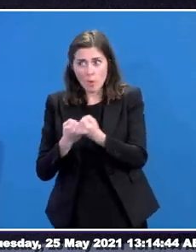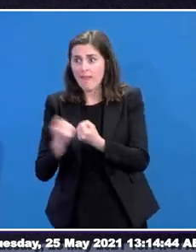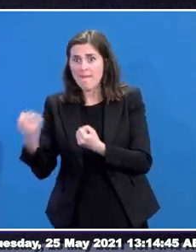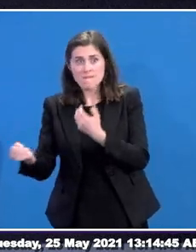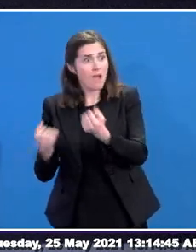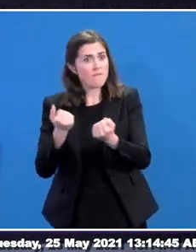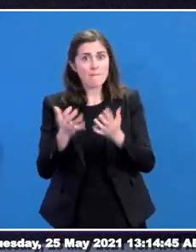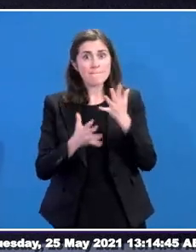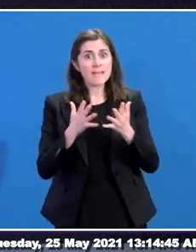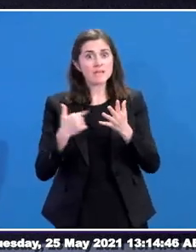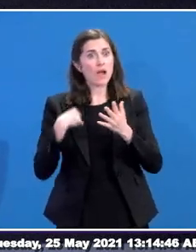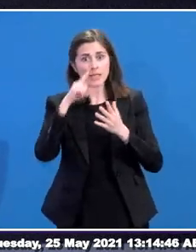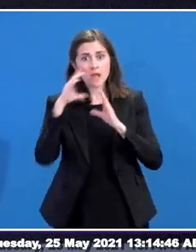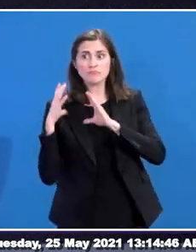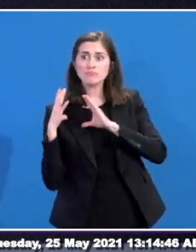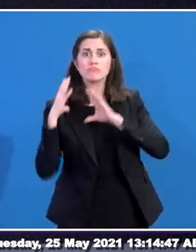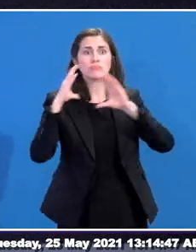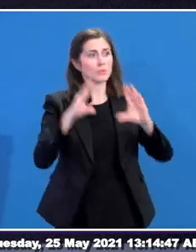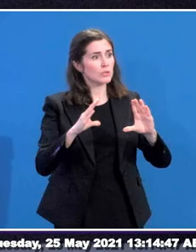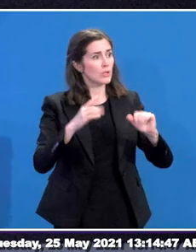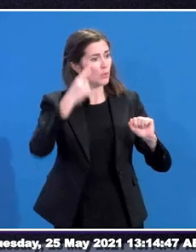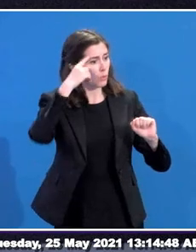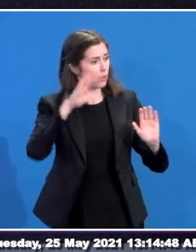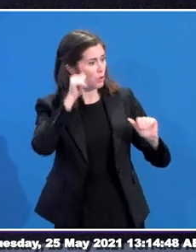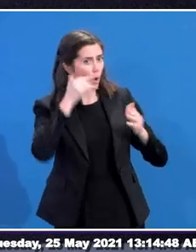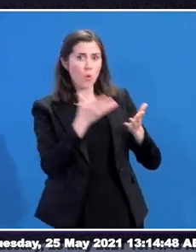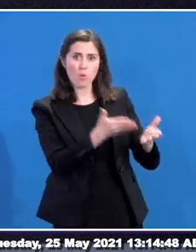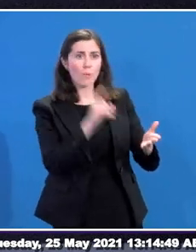support, is there, if there's proper guidance for the support workers,